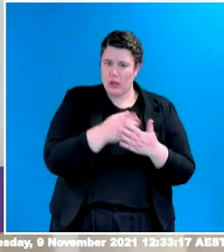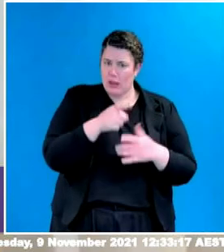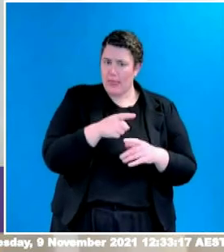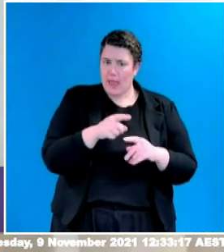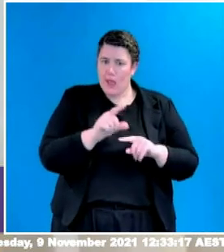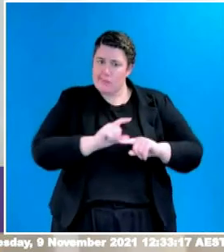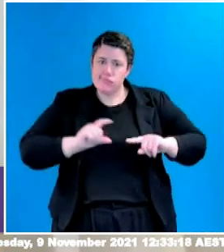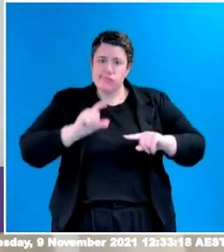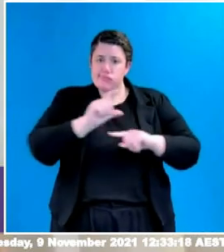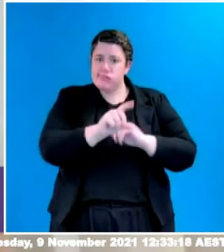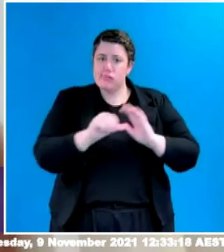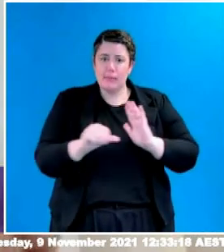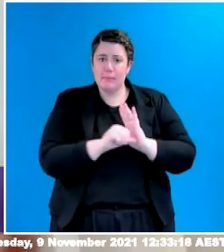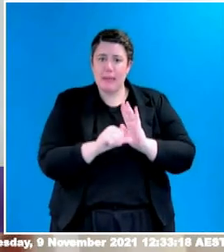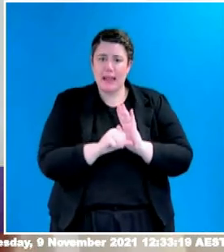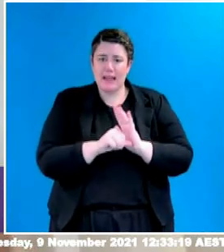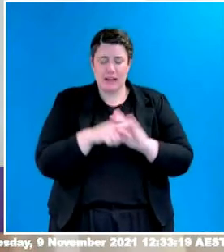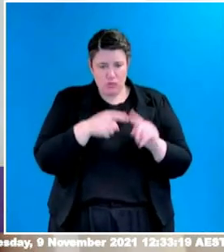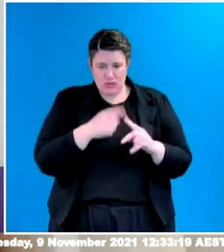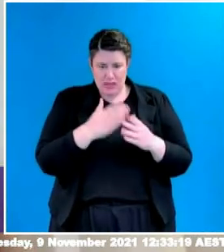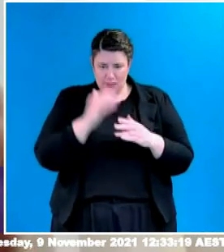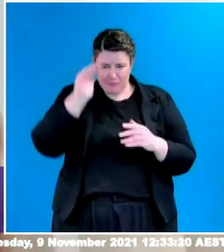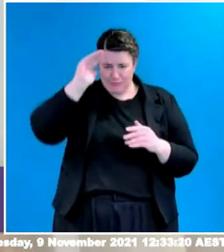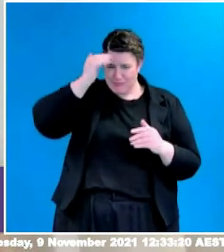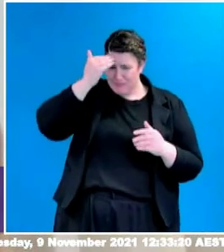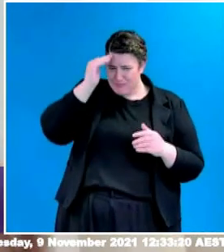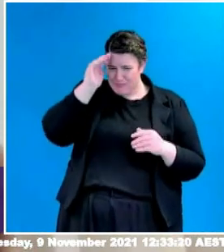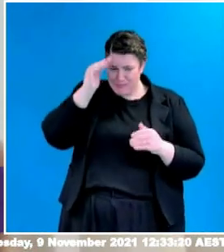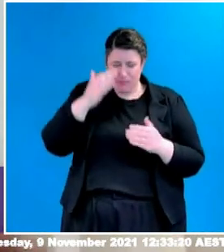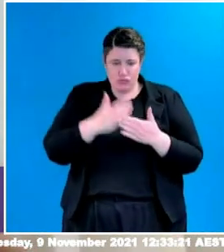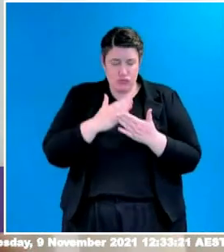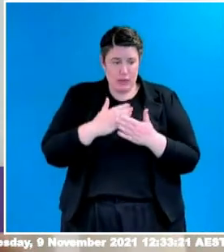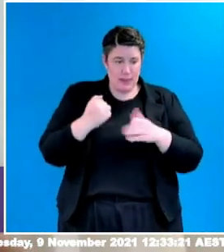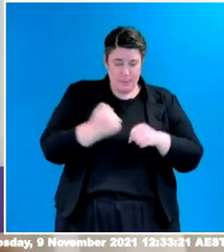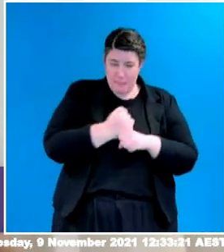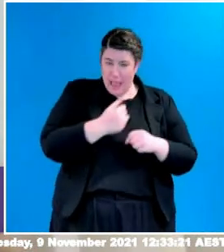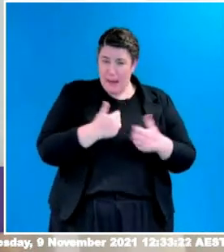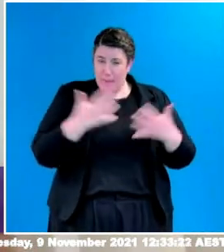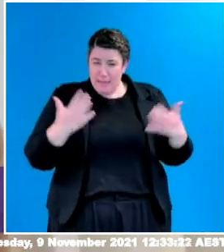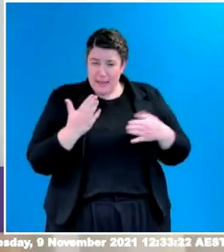It had worked hard at this, it had made a concerted effort over it, it had put